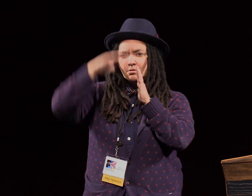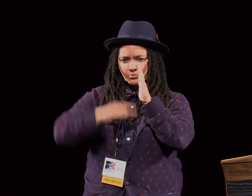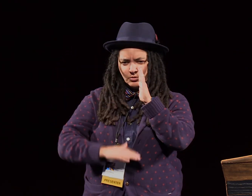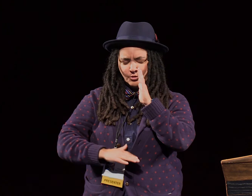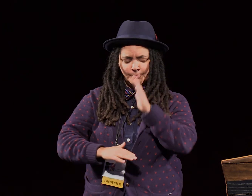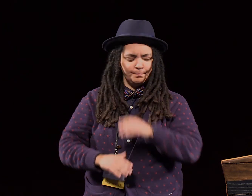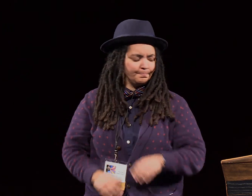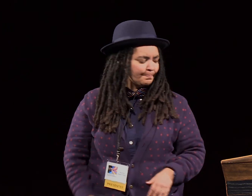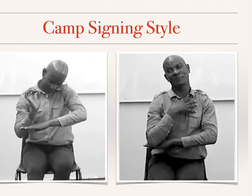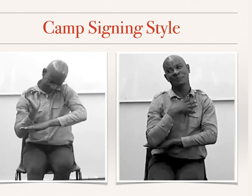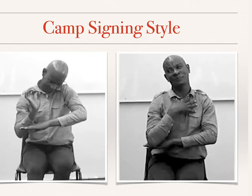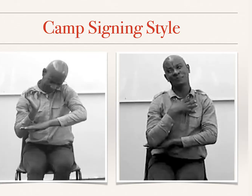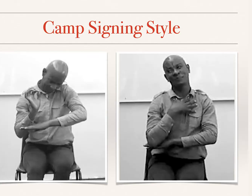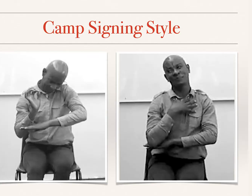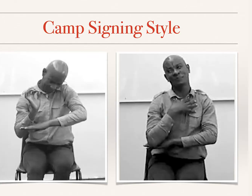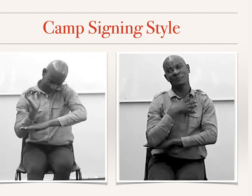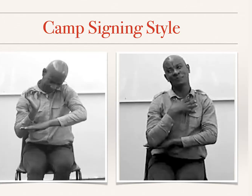low voice has a furrowed brow.